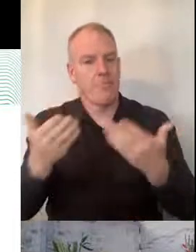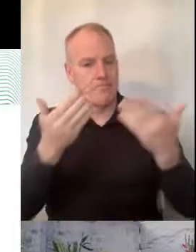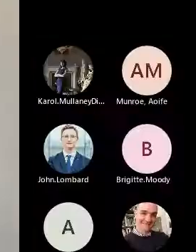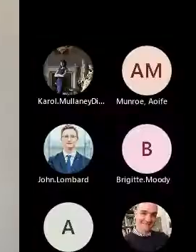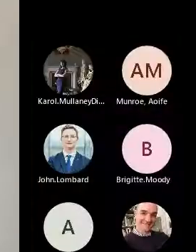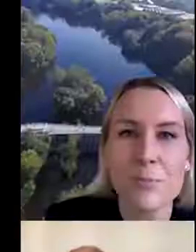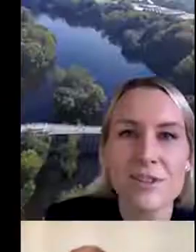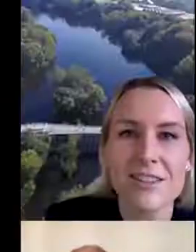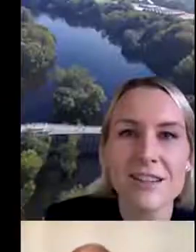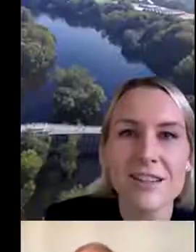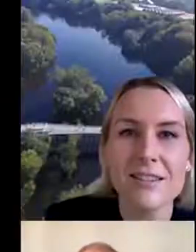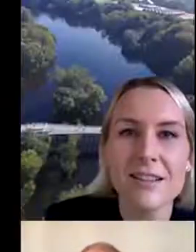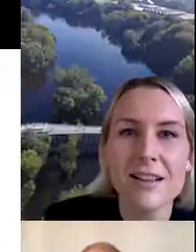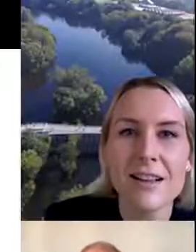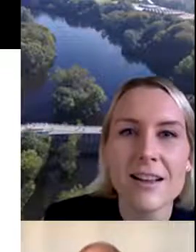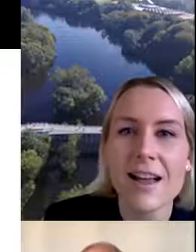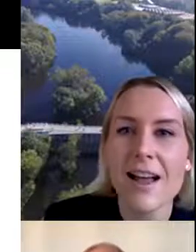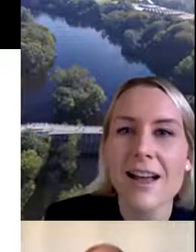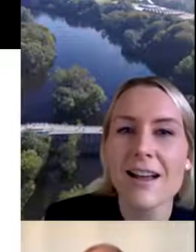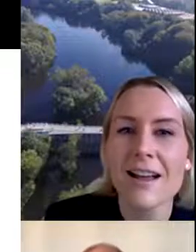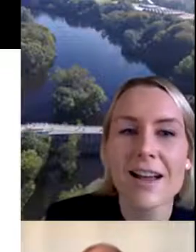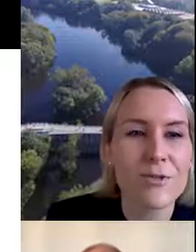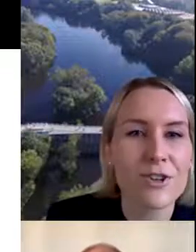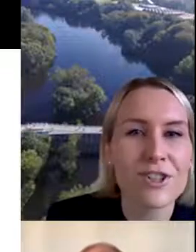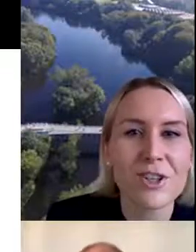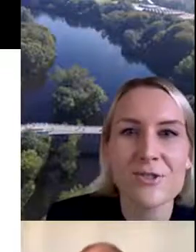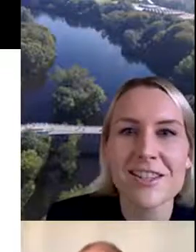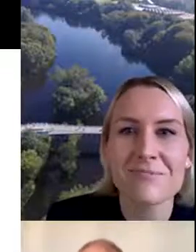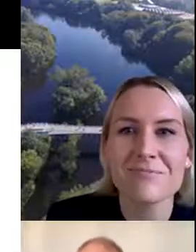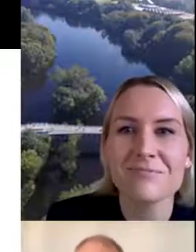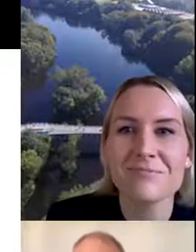Tracy now so I will stop presenting. And over to you, Tracy.